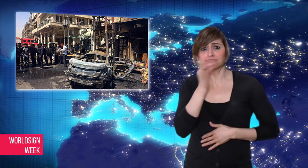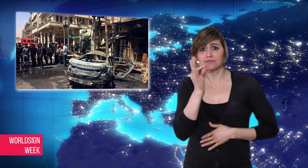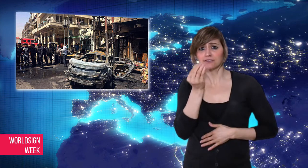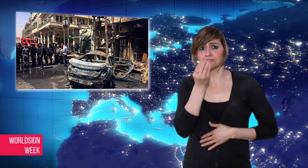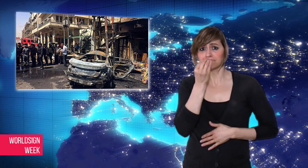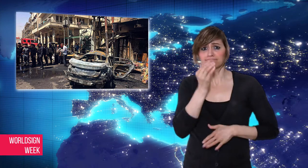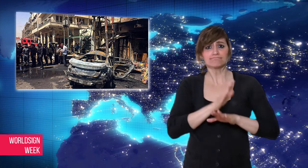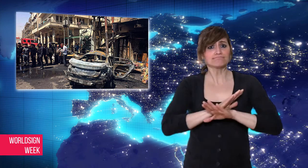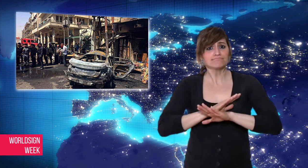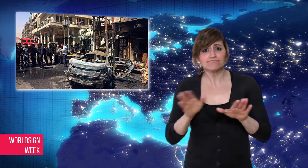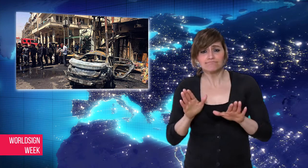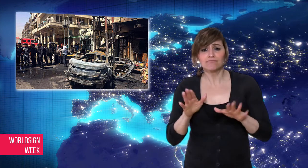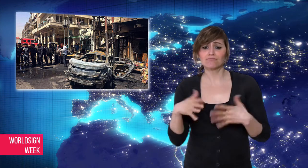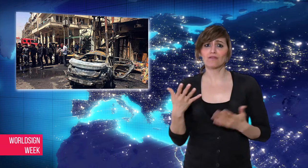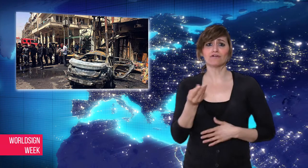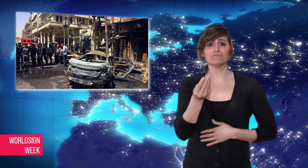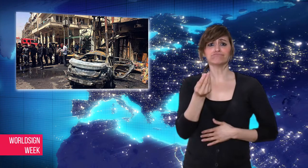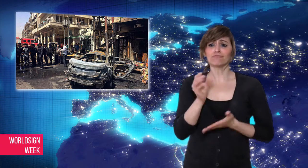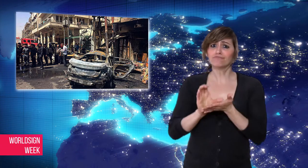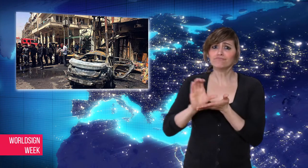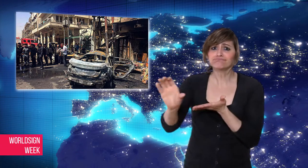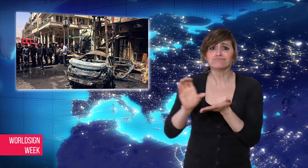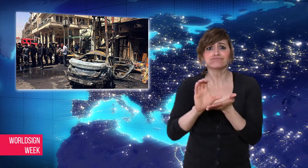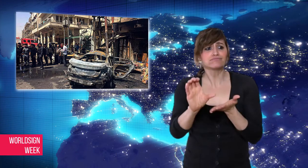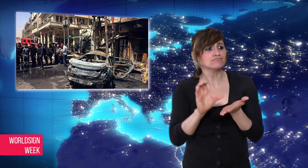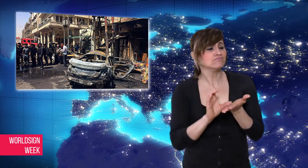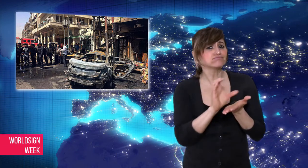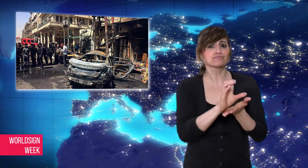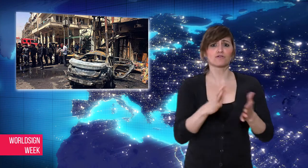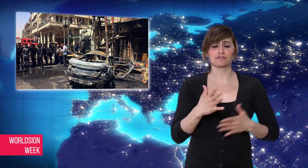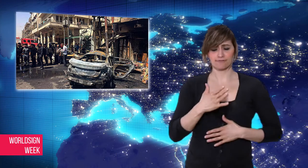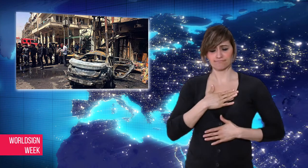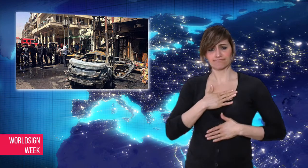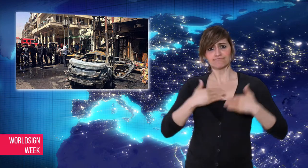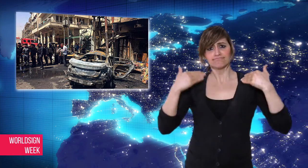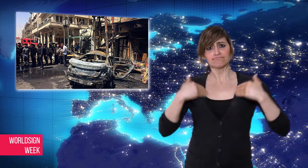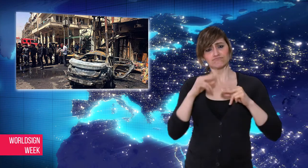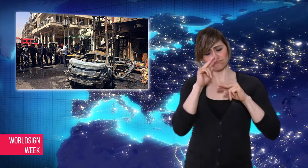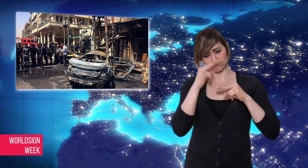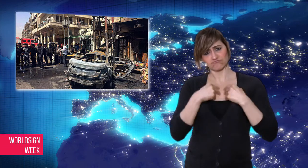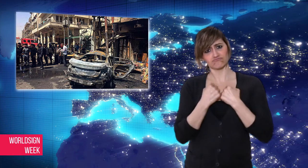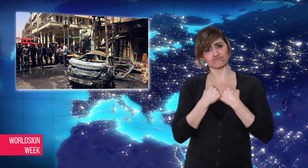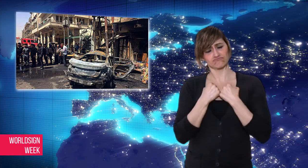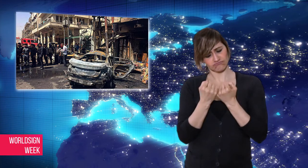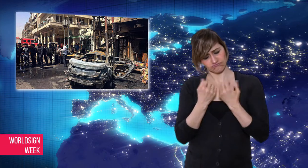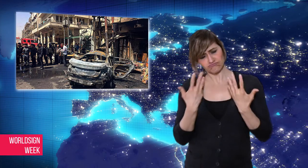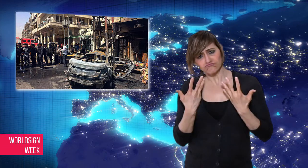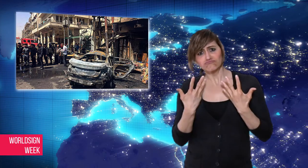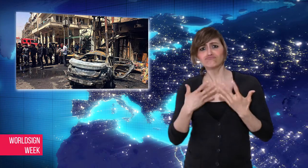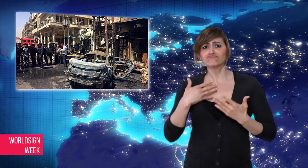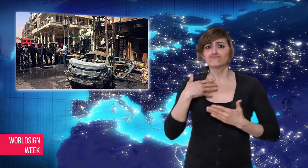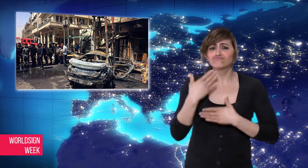campaign against civilians. ISIS has